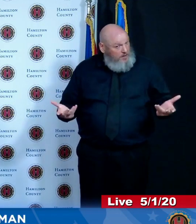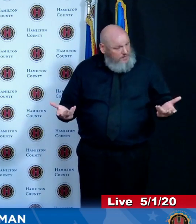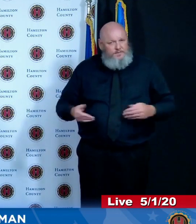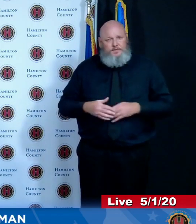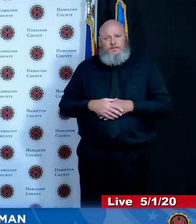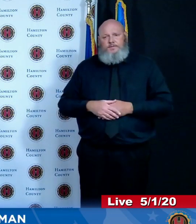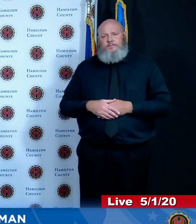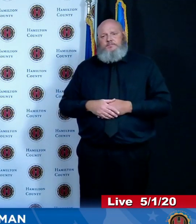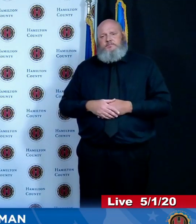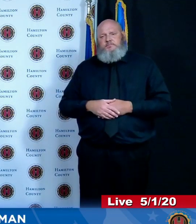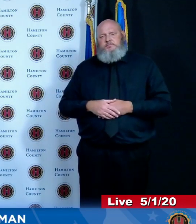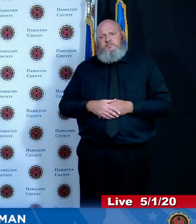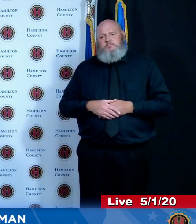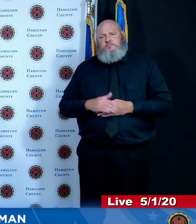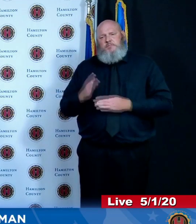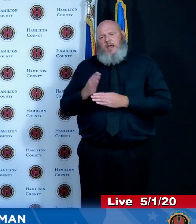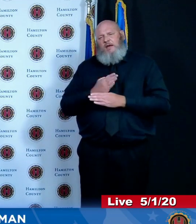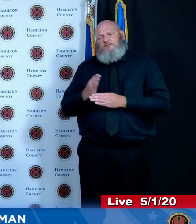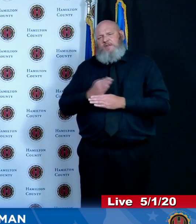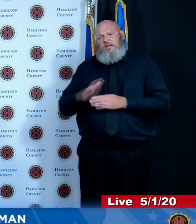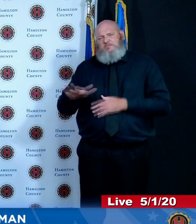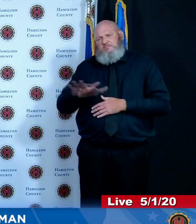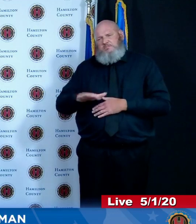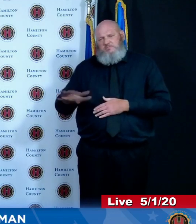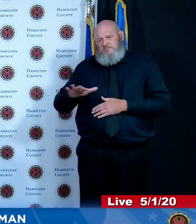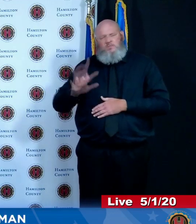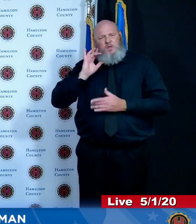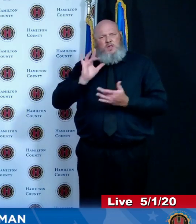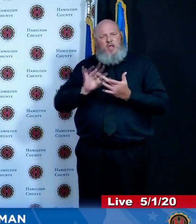from our team and some of those calls are easy especially now as people know